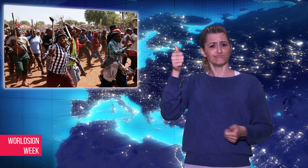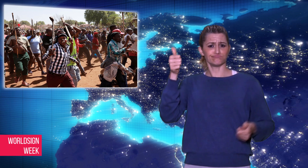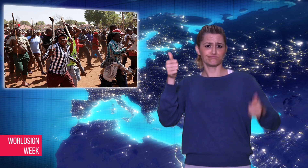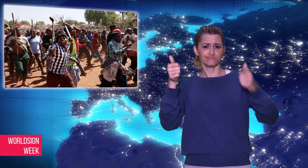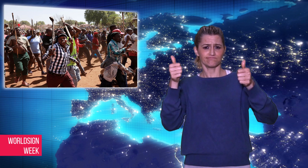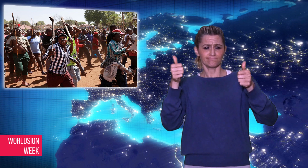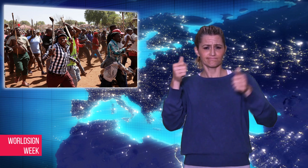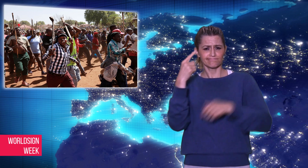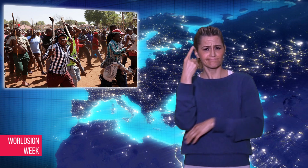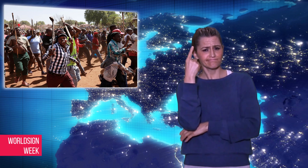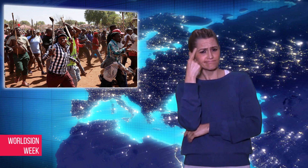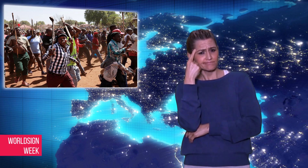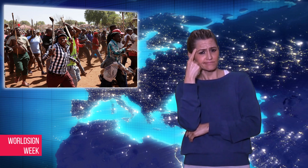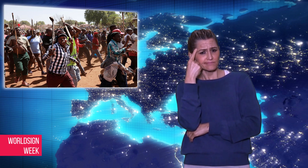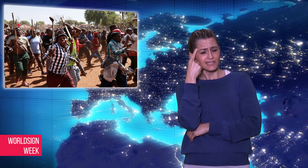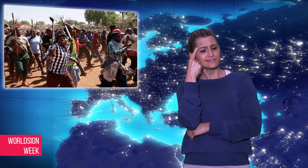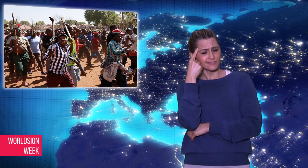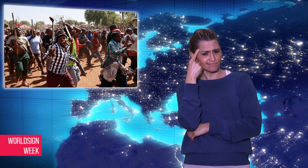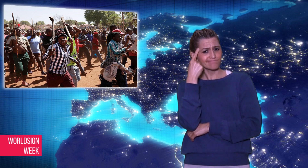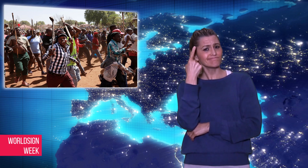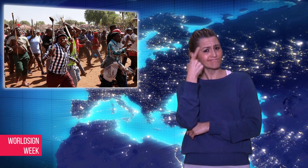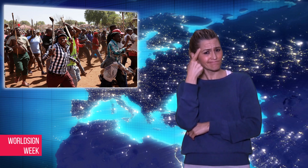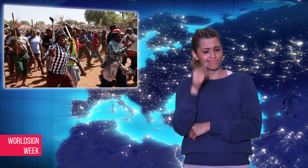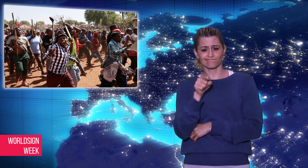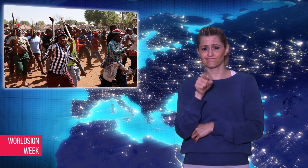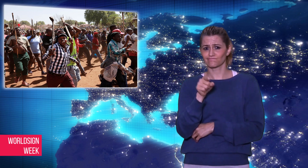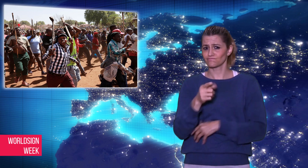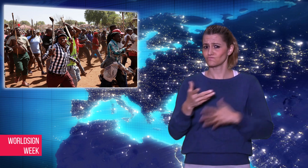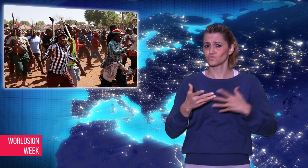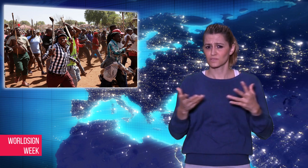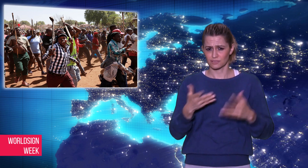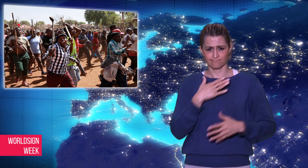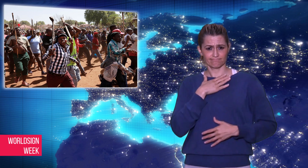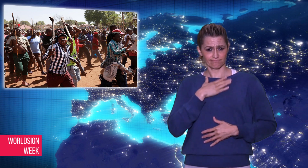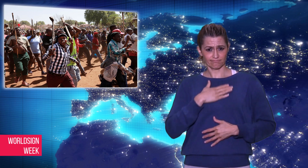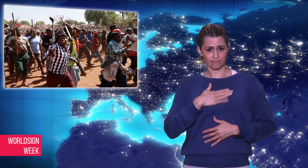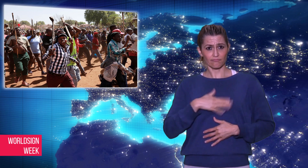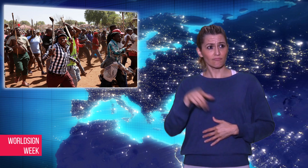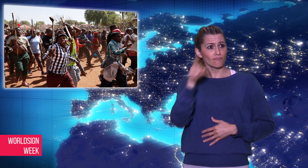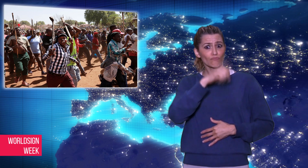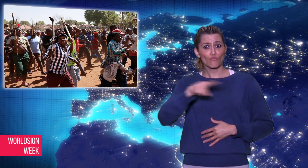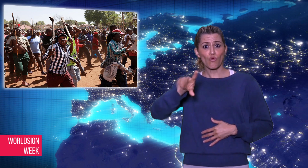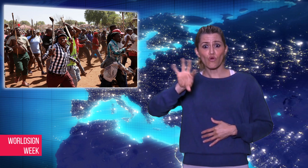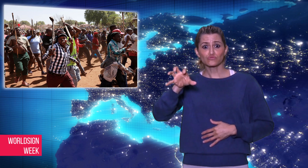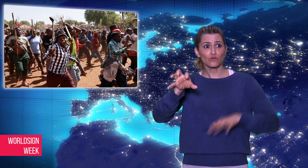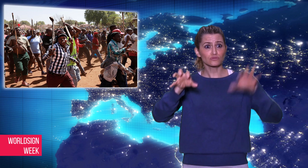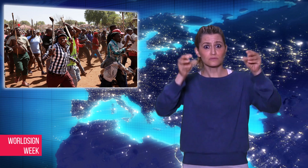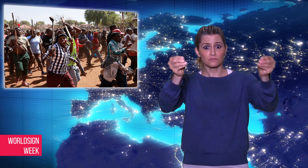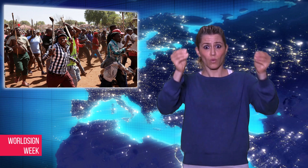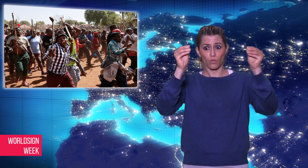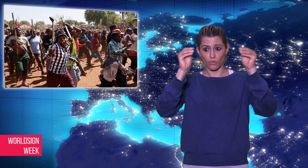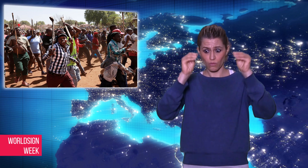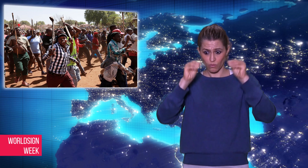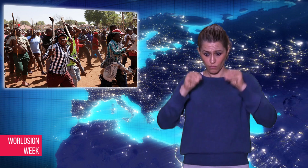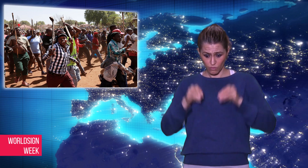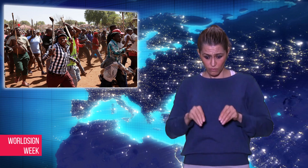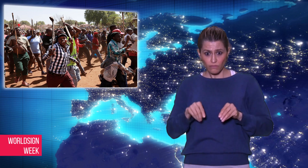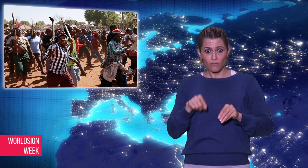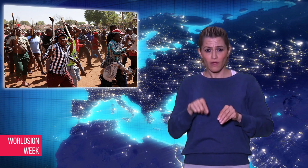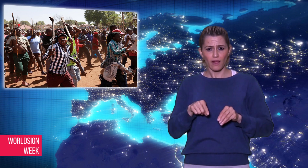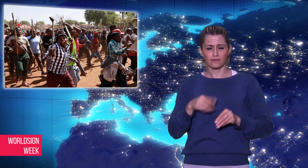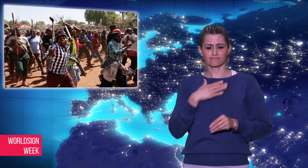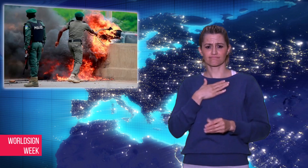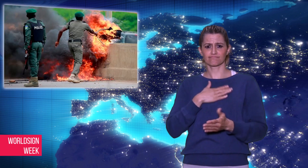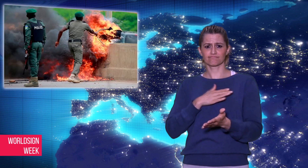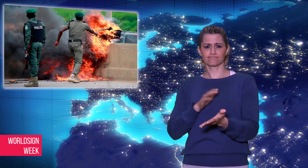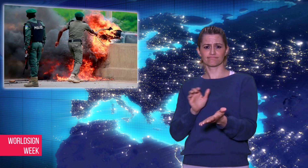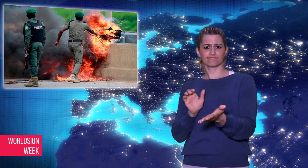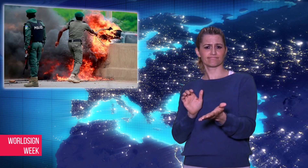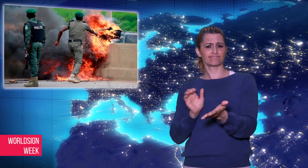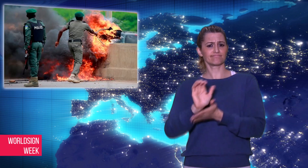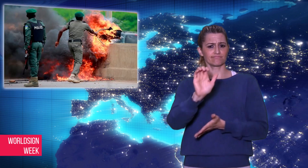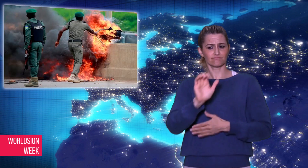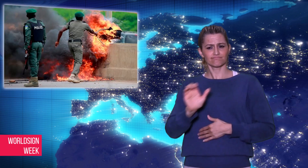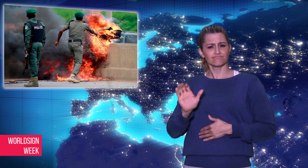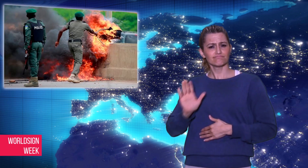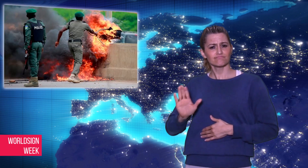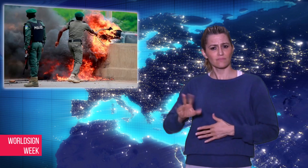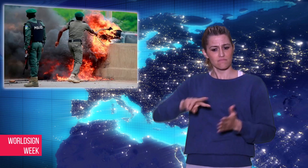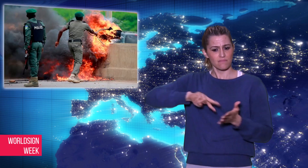anti-immigration rhetoric, soaring unemployment, and